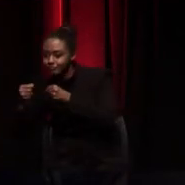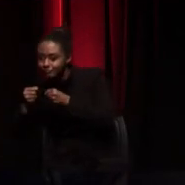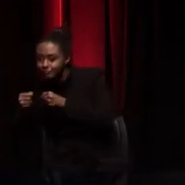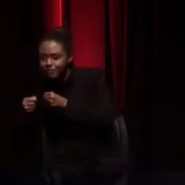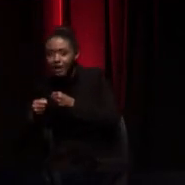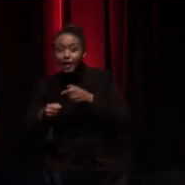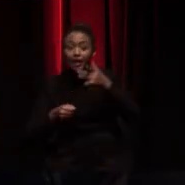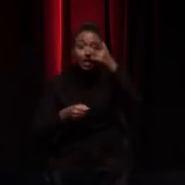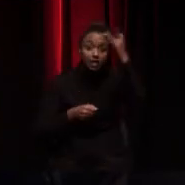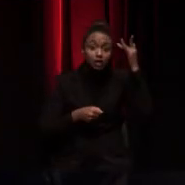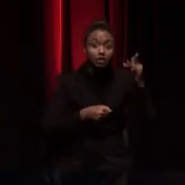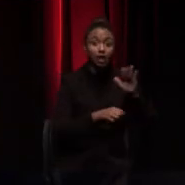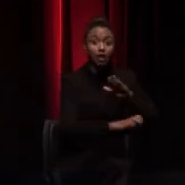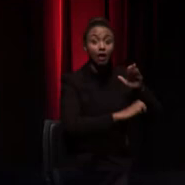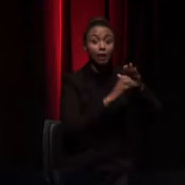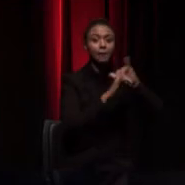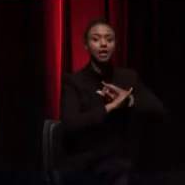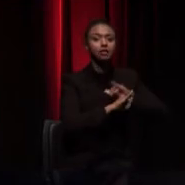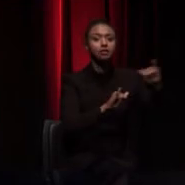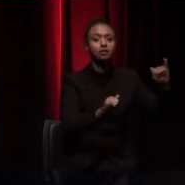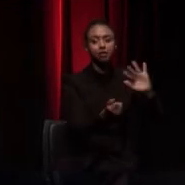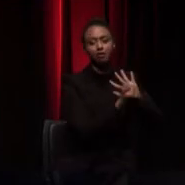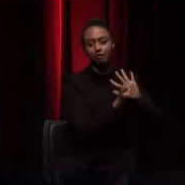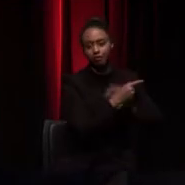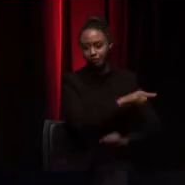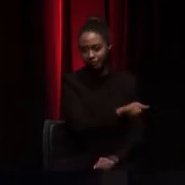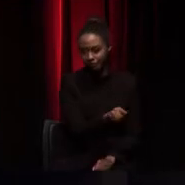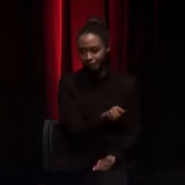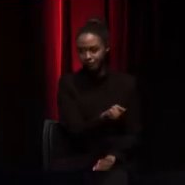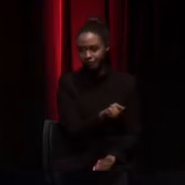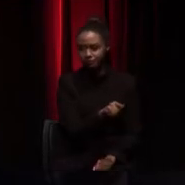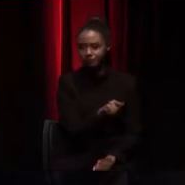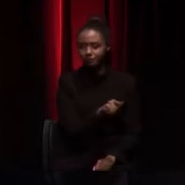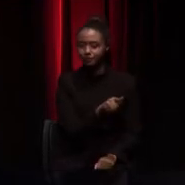through contents dressed up as journalism?